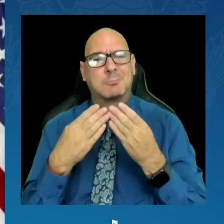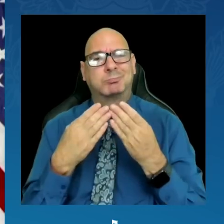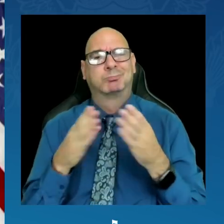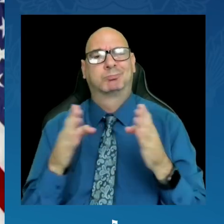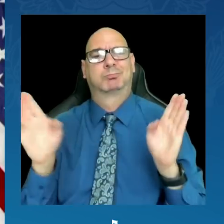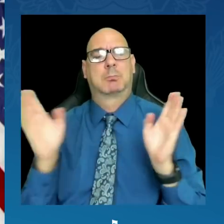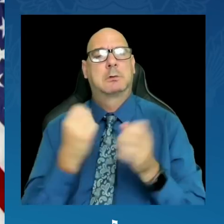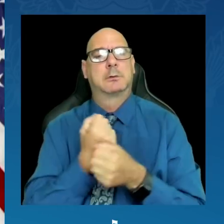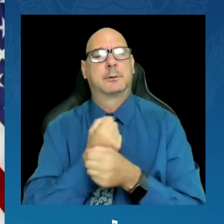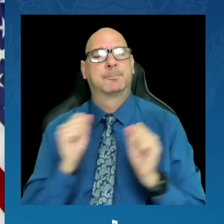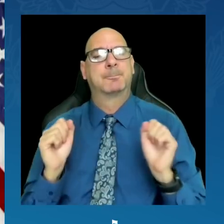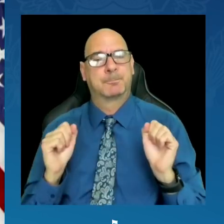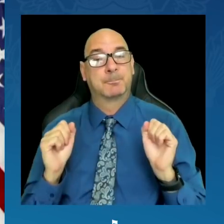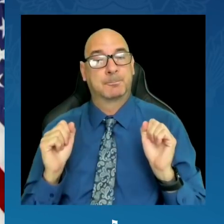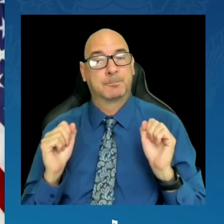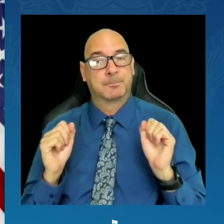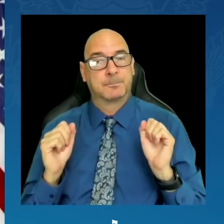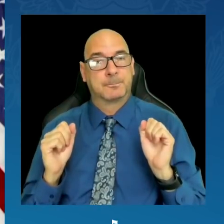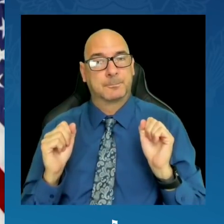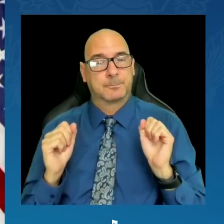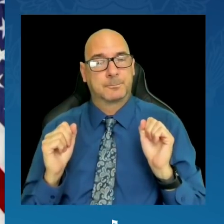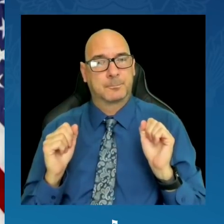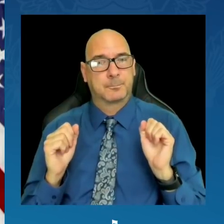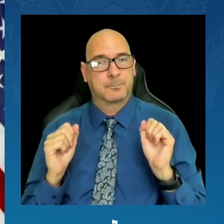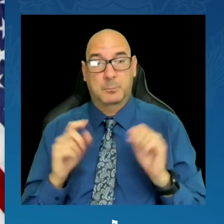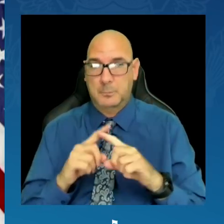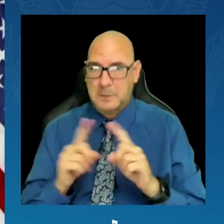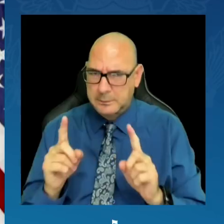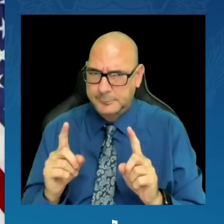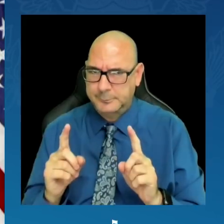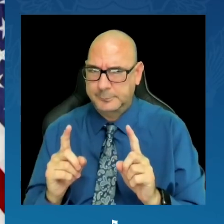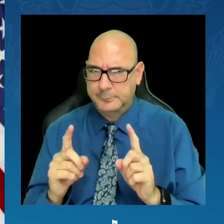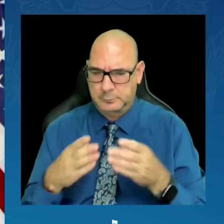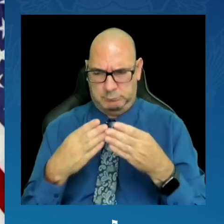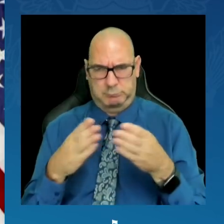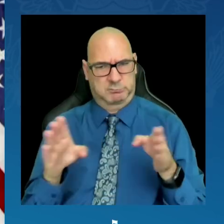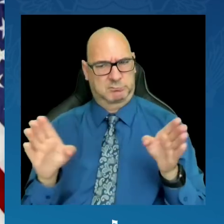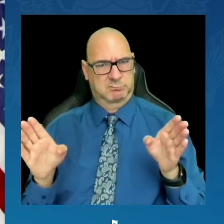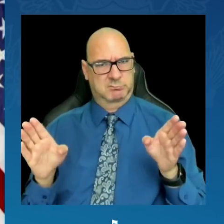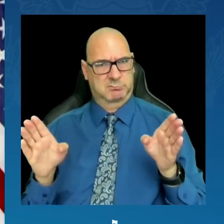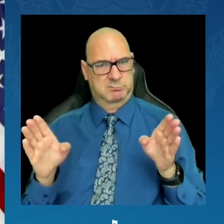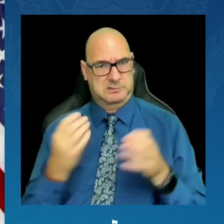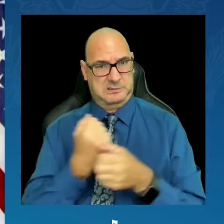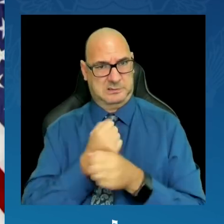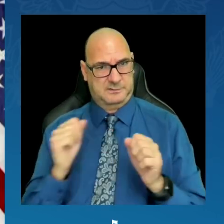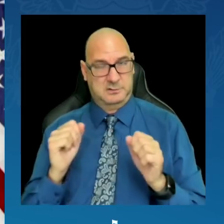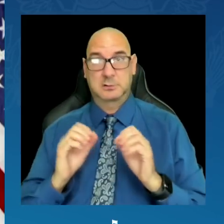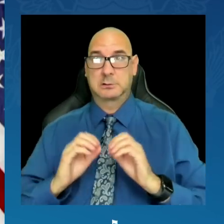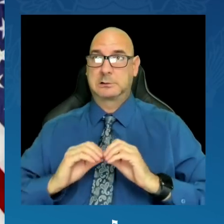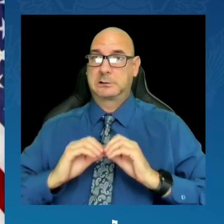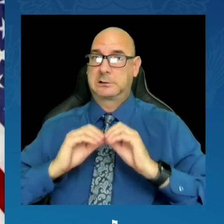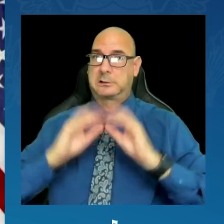but the expansion of freedom clearly is not inevitable.